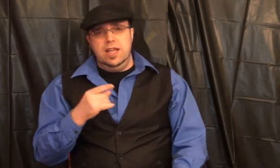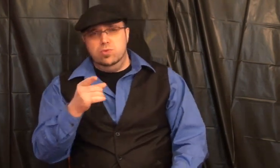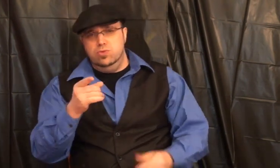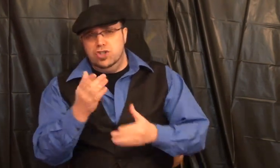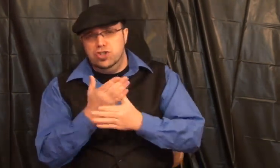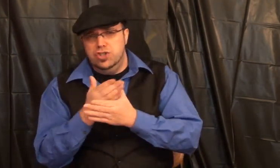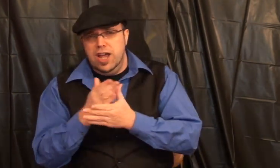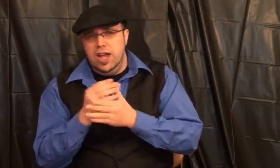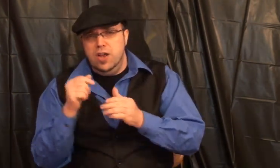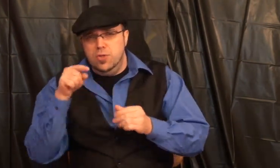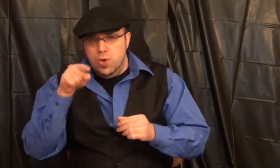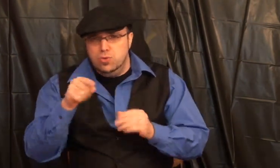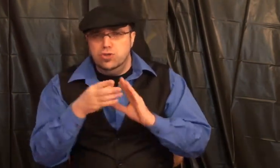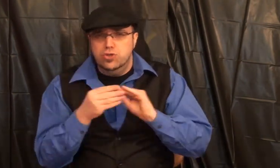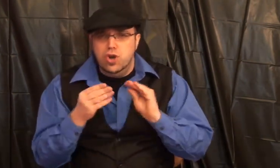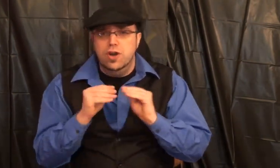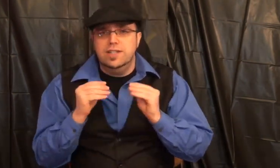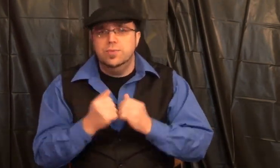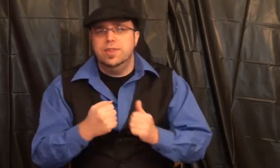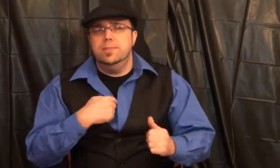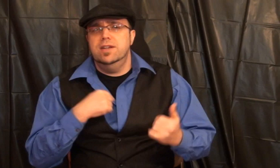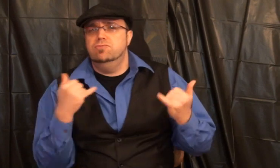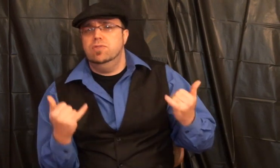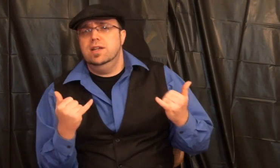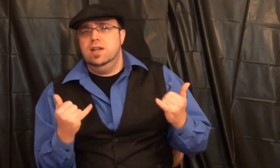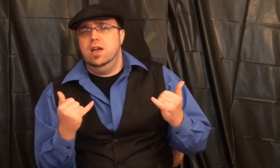Right now, I would like you to share those stories with me.